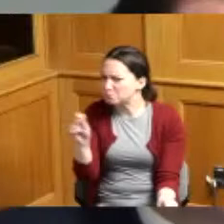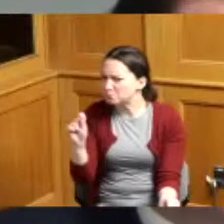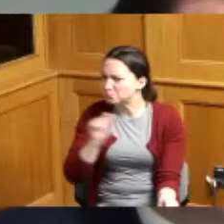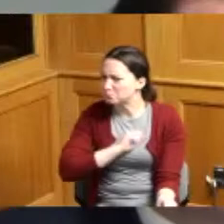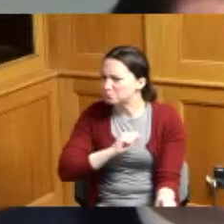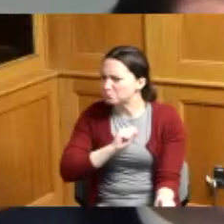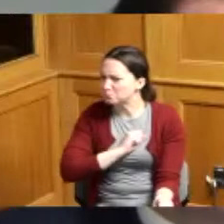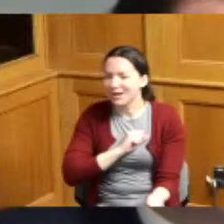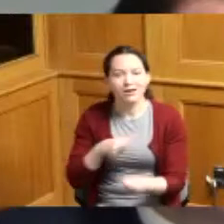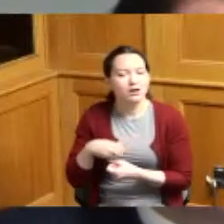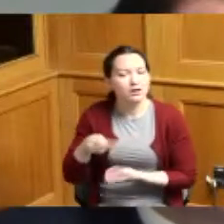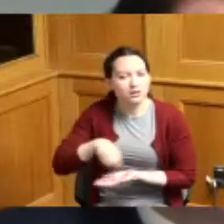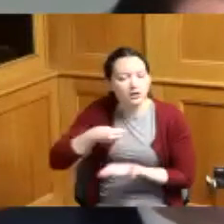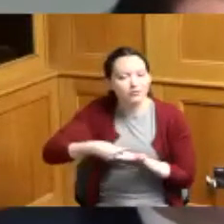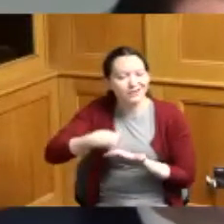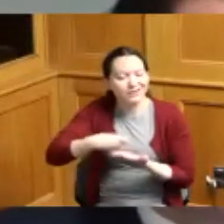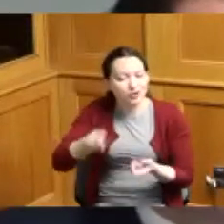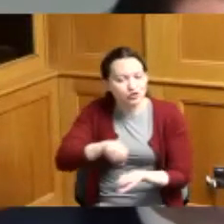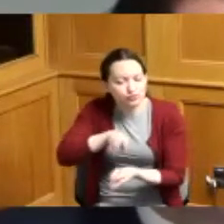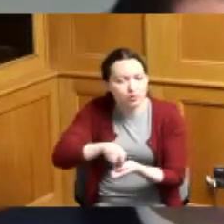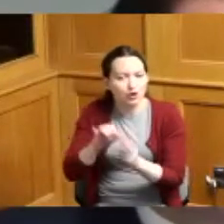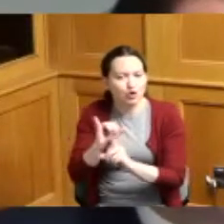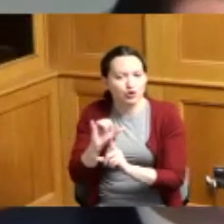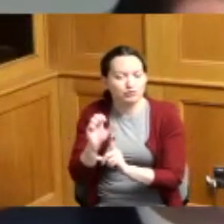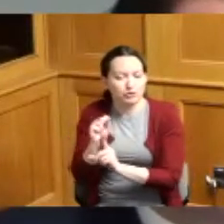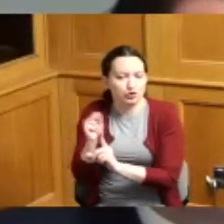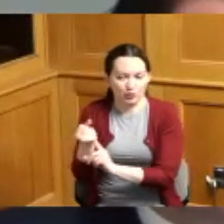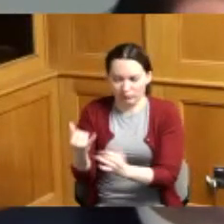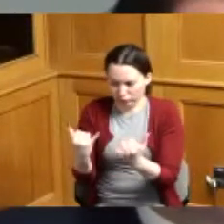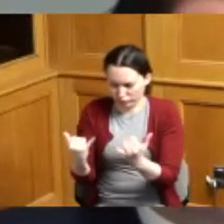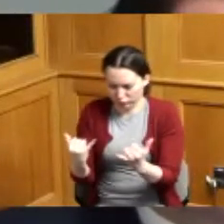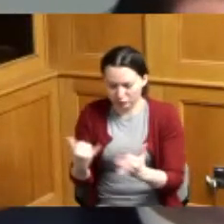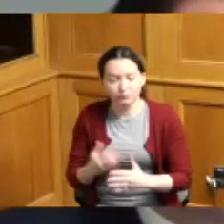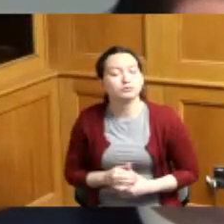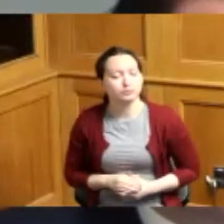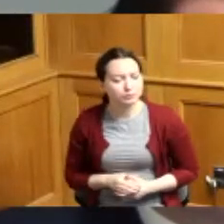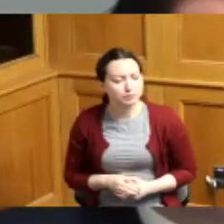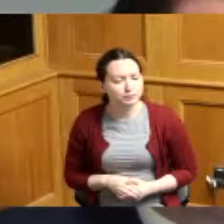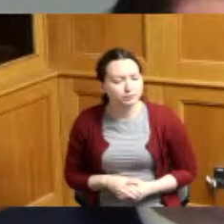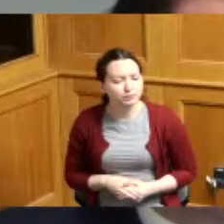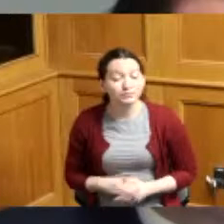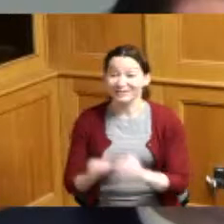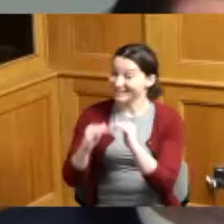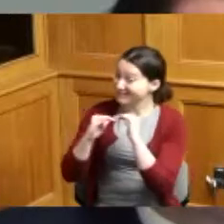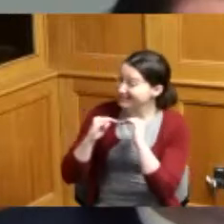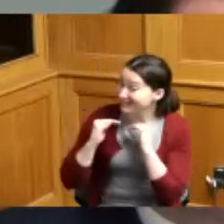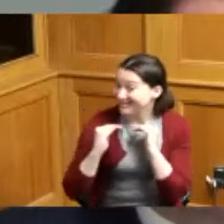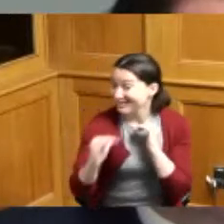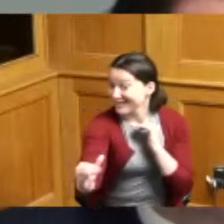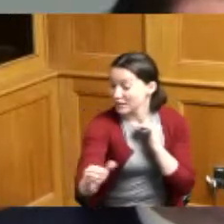with the fund in its current position uh what we've said was uh a sustained 30 percent would